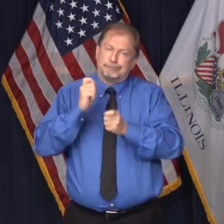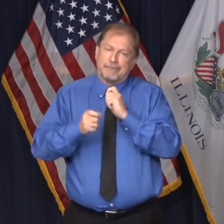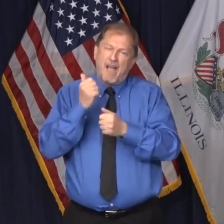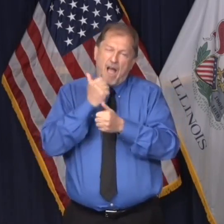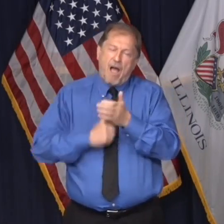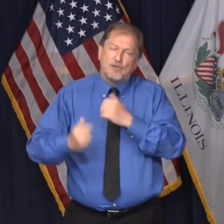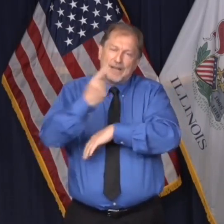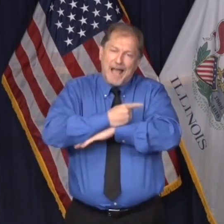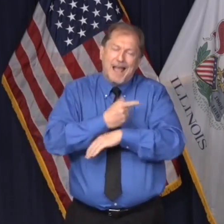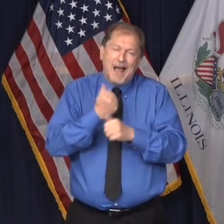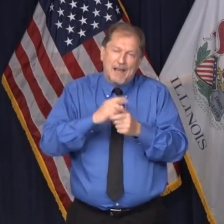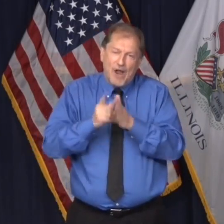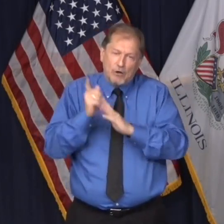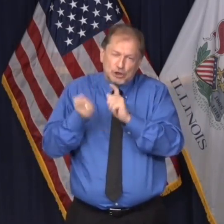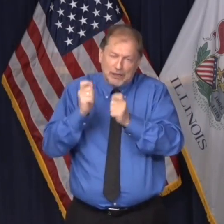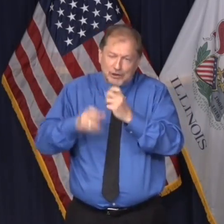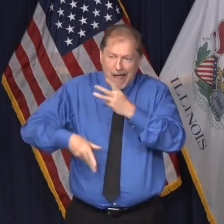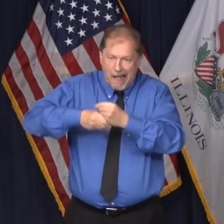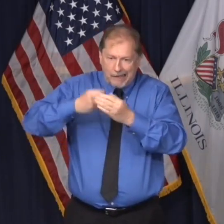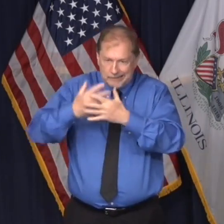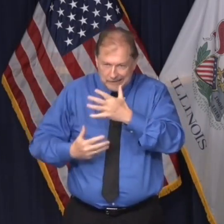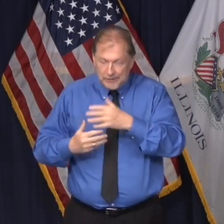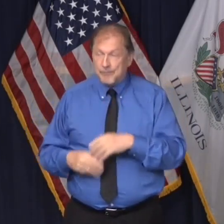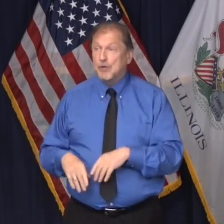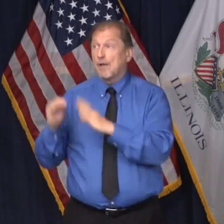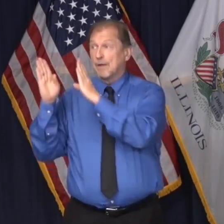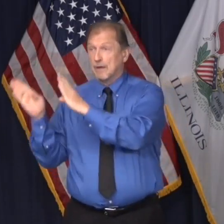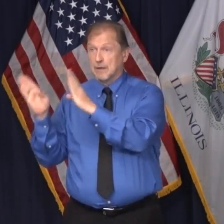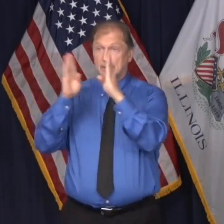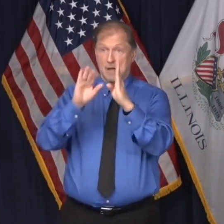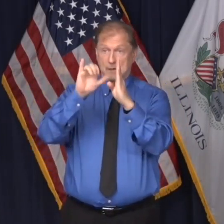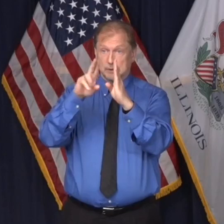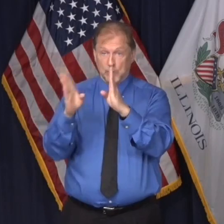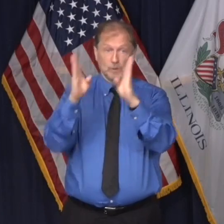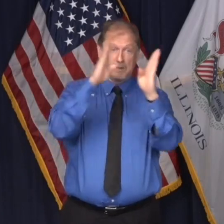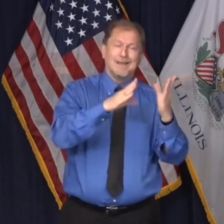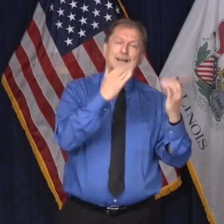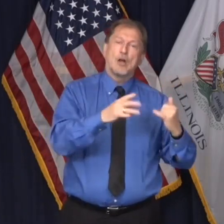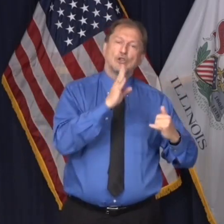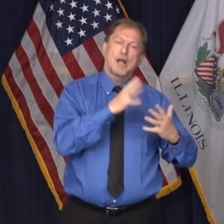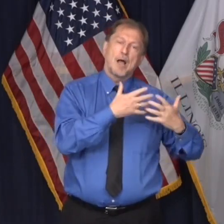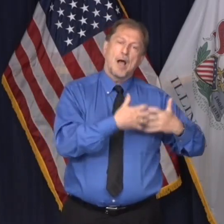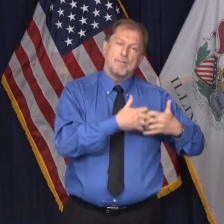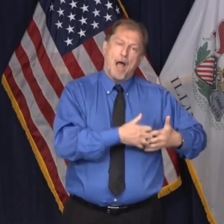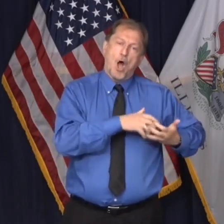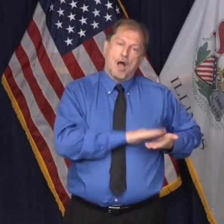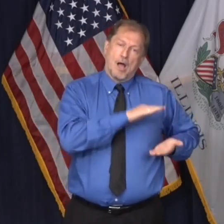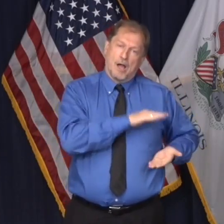WEBSITE DPH.ILLINOIS.GOV AND REMEMBER, THESE NUMBERS FLUCTUATE NOT JUST DAY-BY-DAY